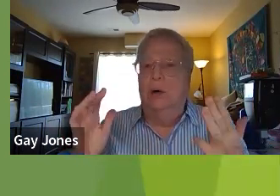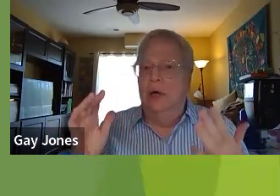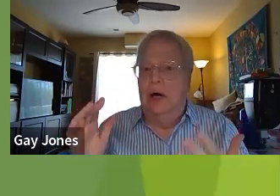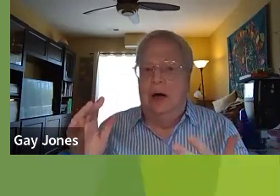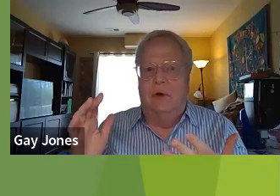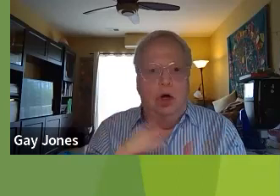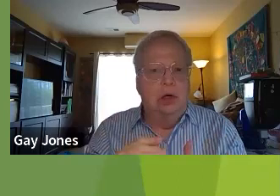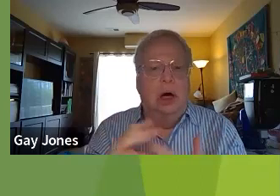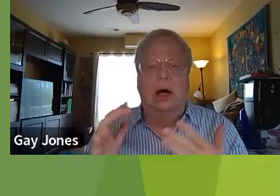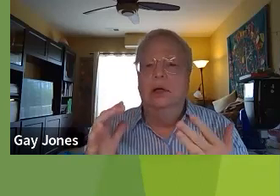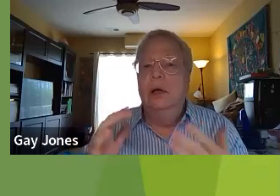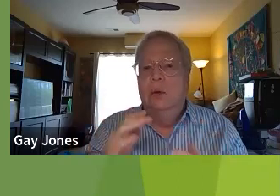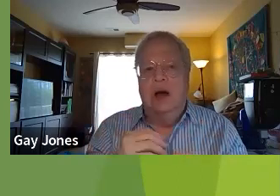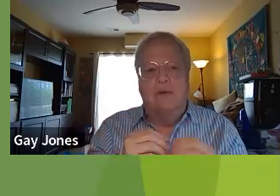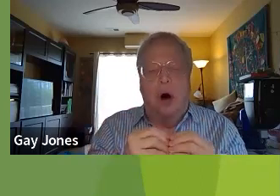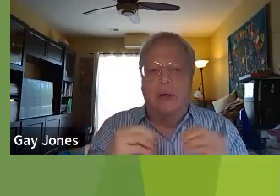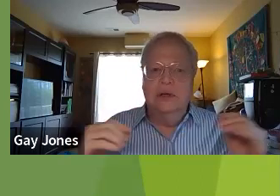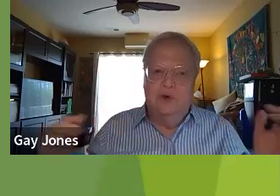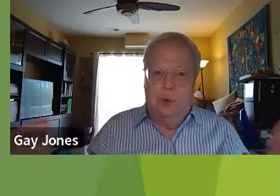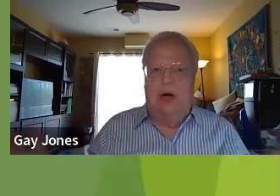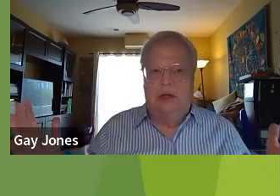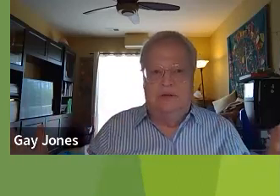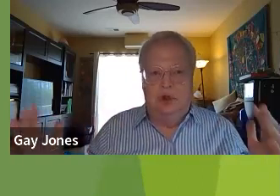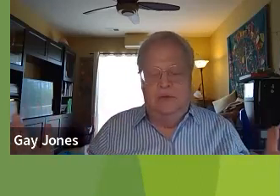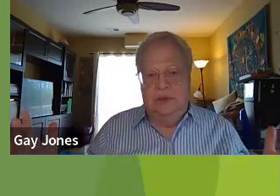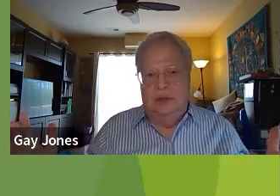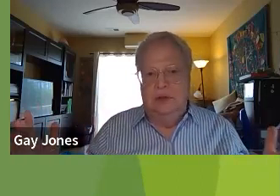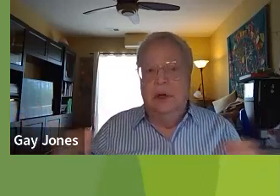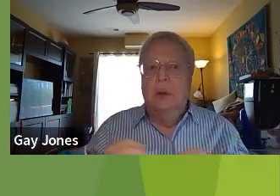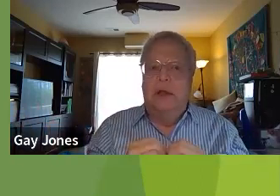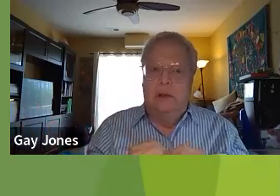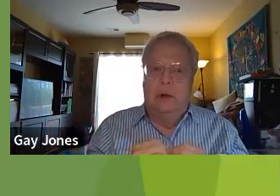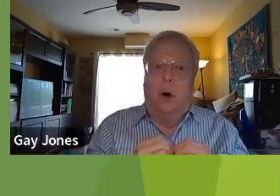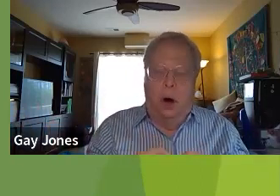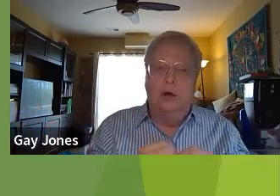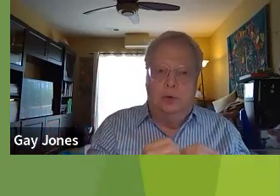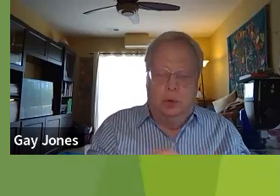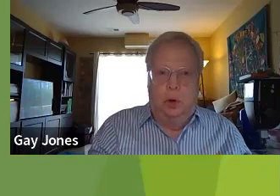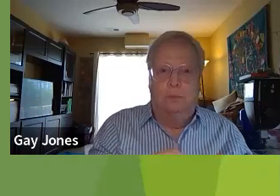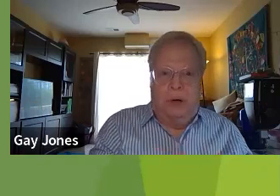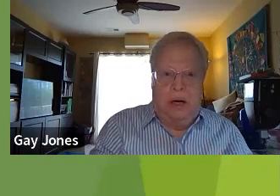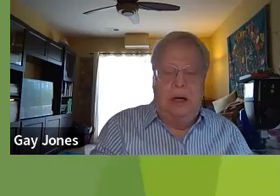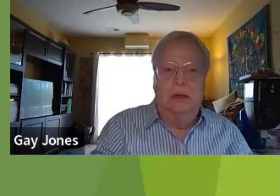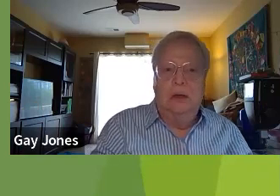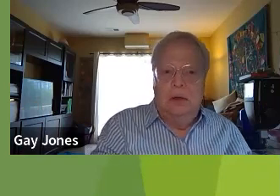We have online we have all this variety of services, but they're all controlled by the